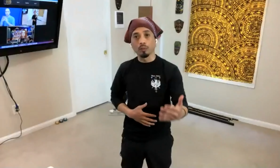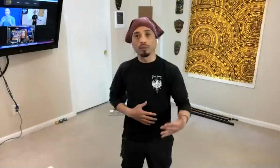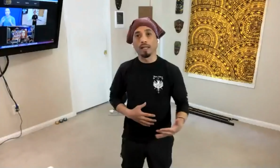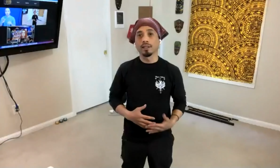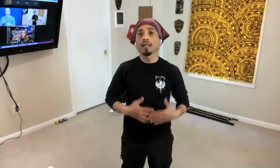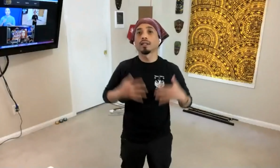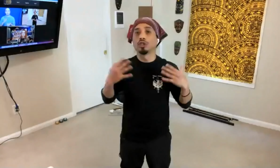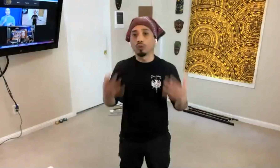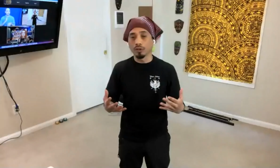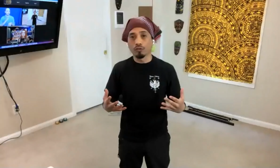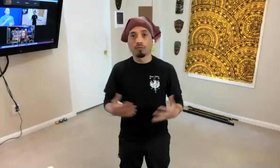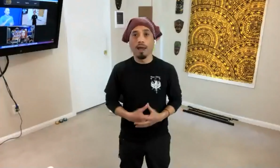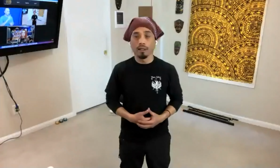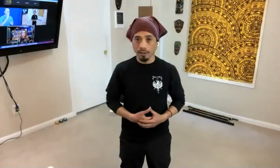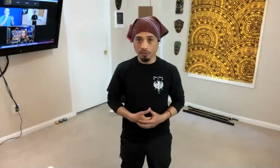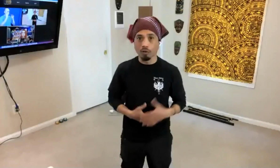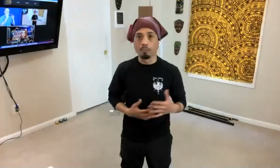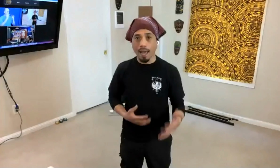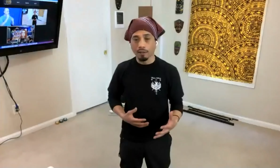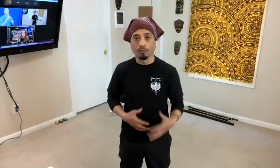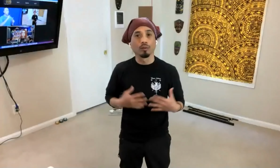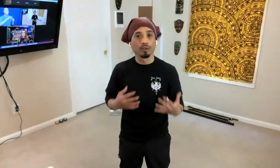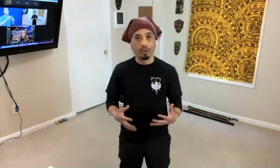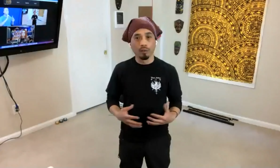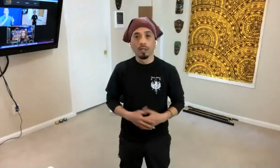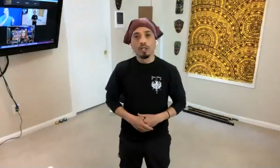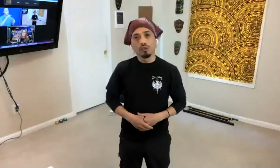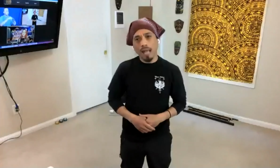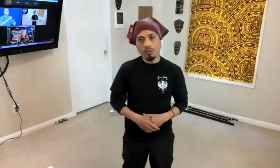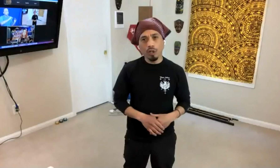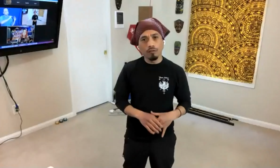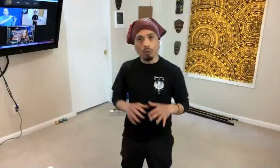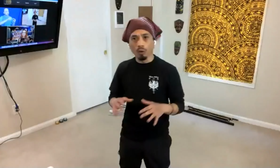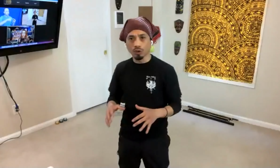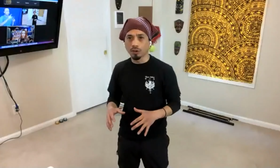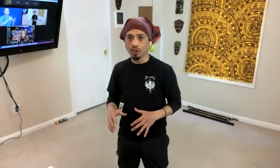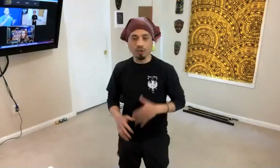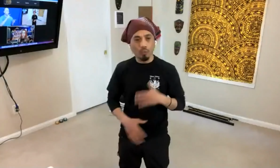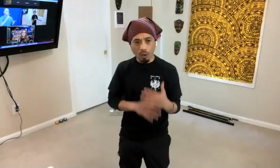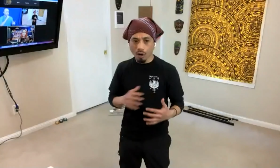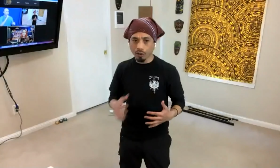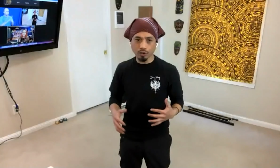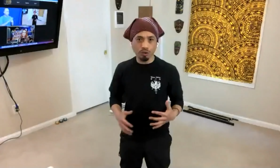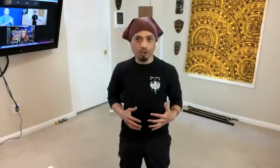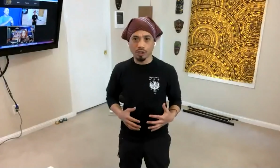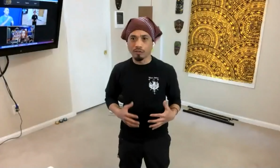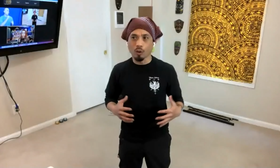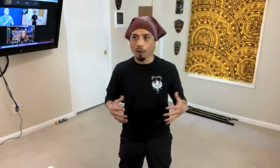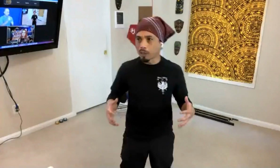PEOPLE THAT'S NOT GOING TO USE IT FOR VIOLENCE. SO THAT'S ONE OF THE ORAL TRADITIONS.